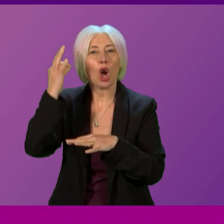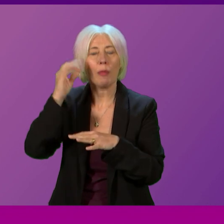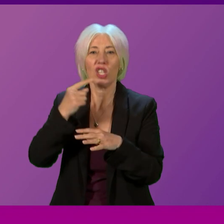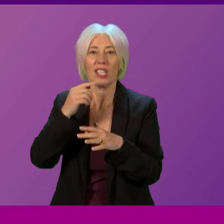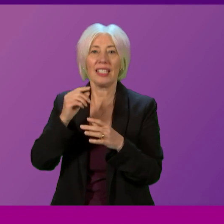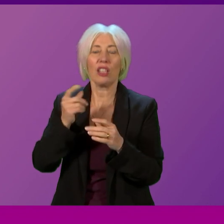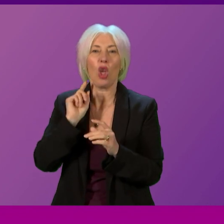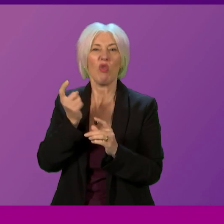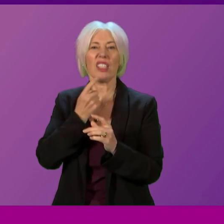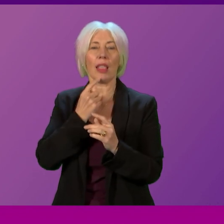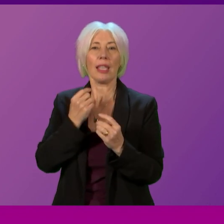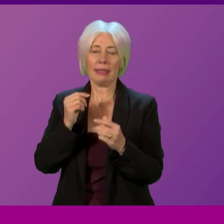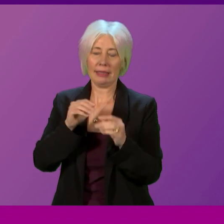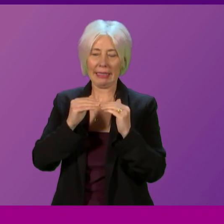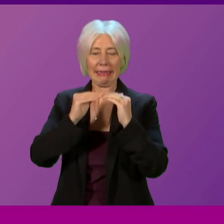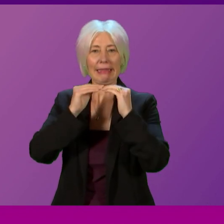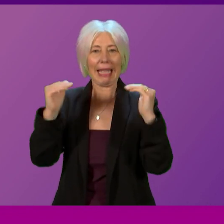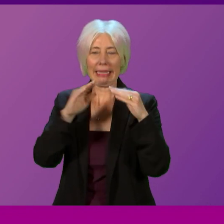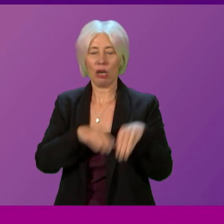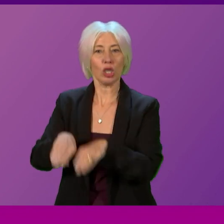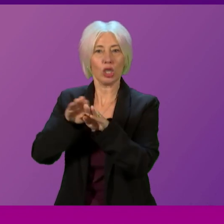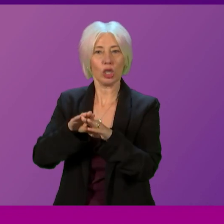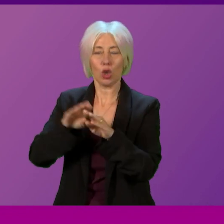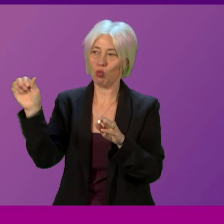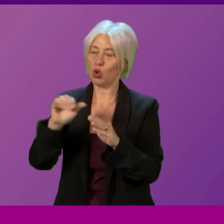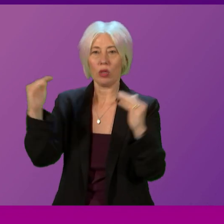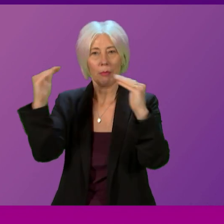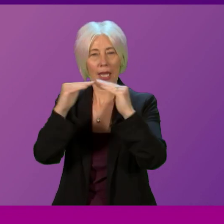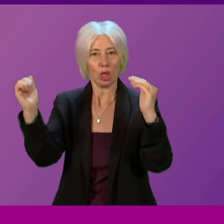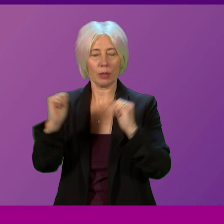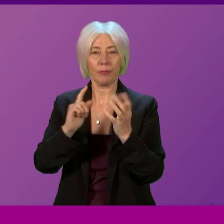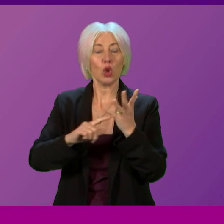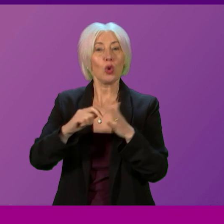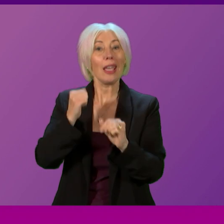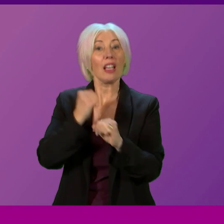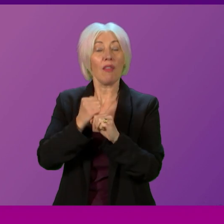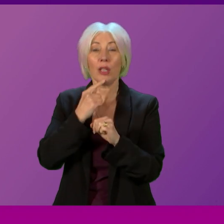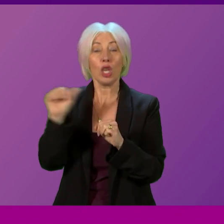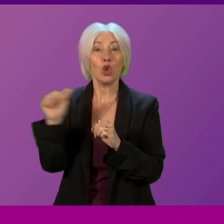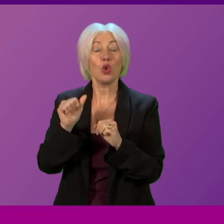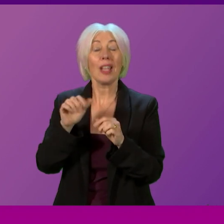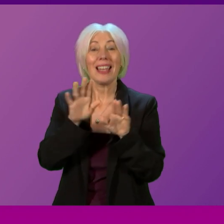standards, which operators would be required to meet. The United Kingdom Government is set to introduce a national resilience strategy, so will the